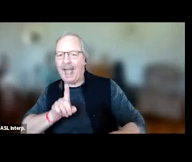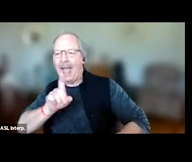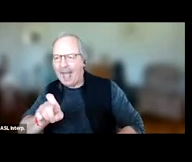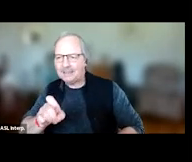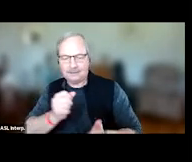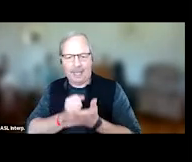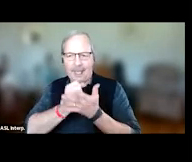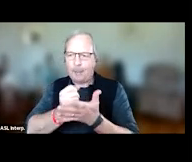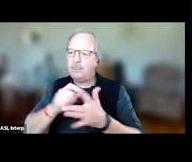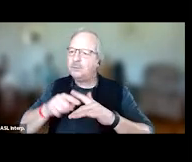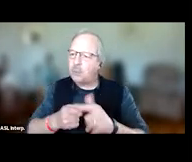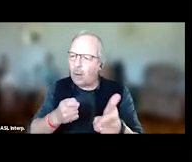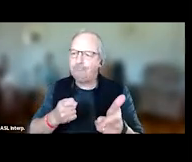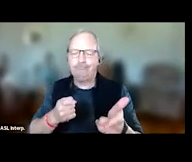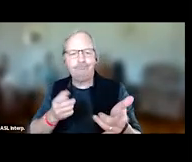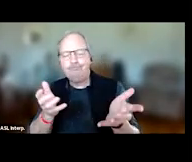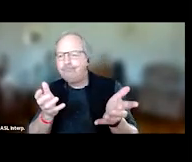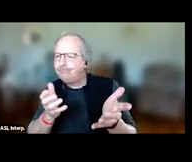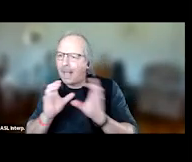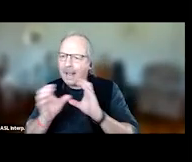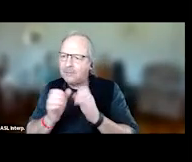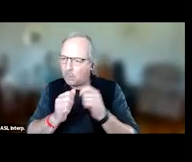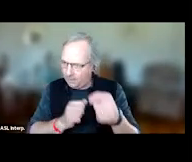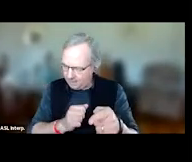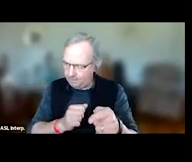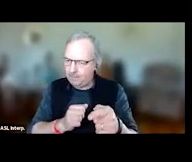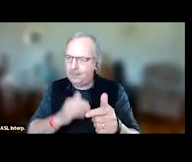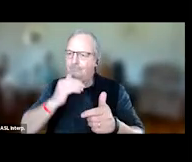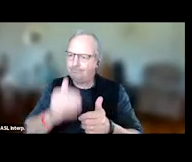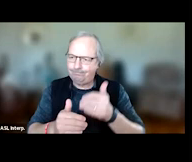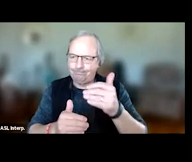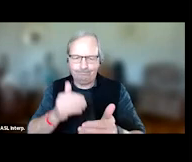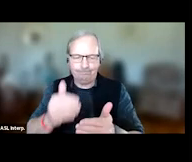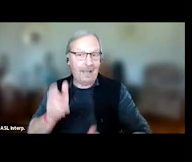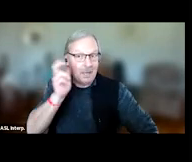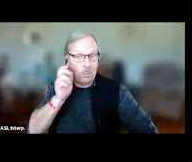of these conversations and get the ball rolling. And you'll hear from our presenters later